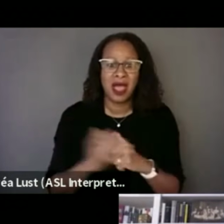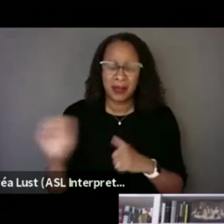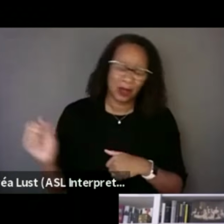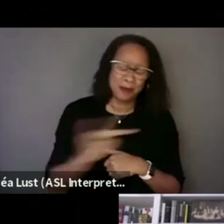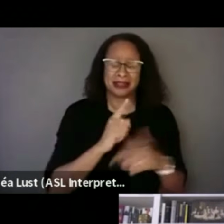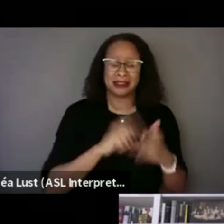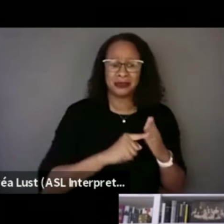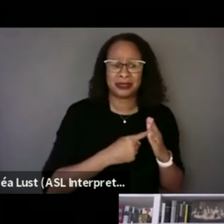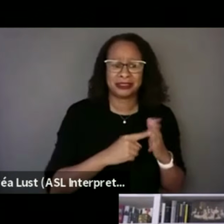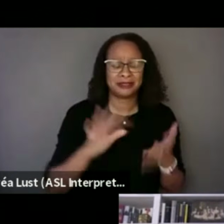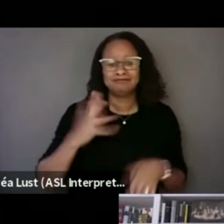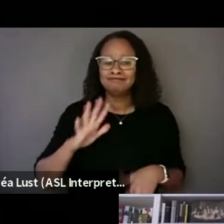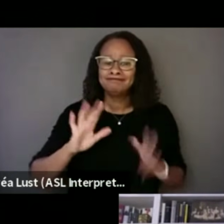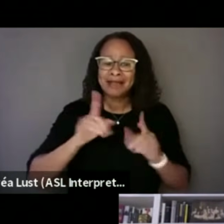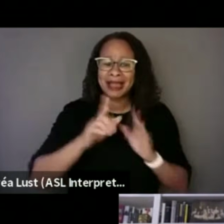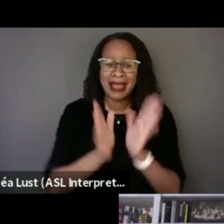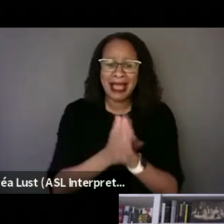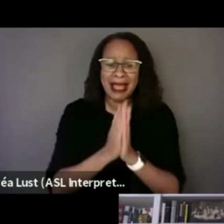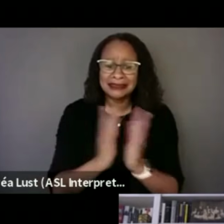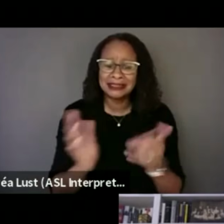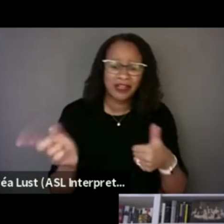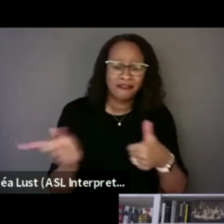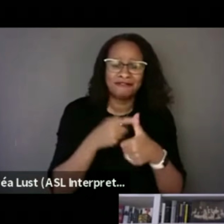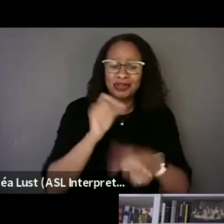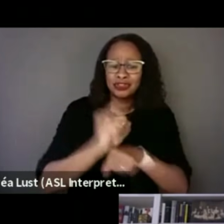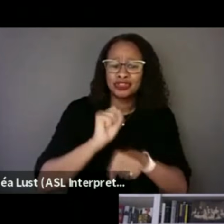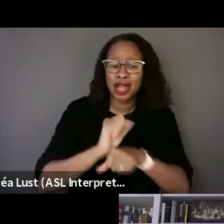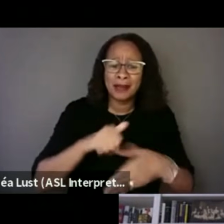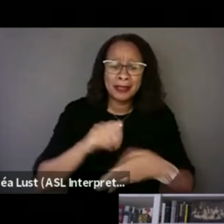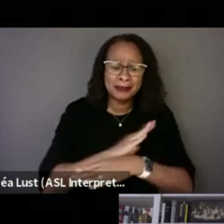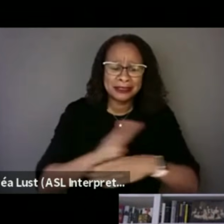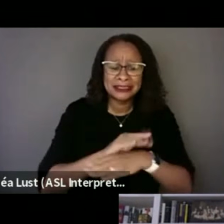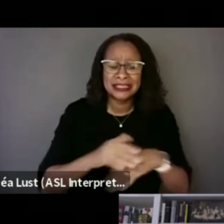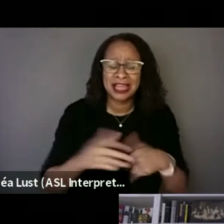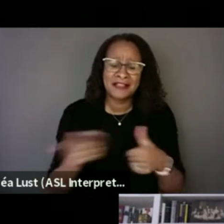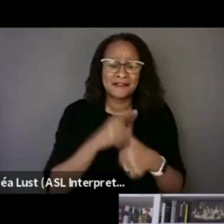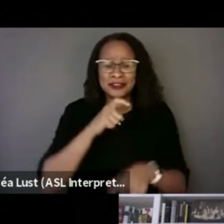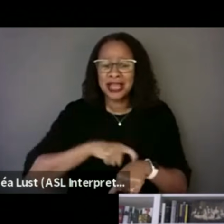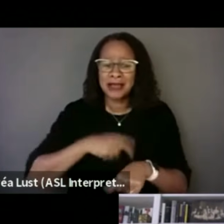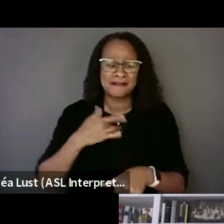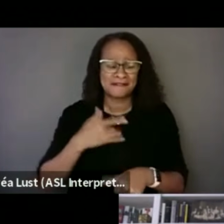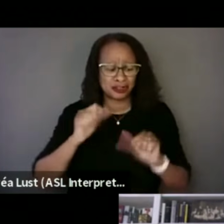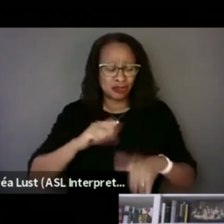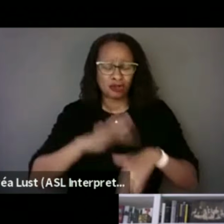and sort of ask, what was your first job in this business? The first time, you know, you felt you could call yourself a filmmaker